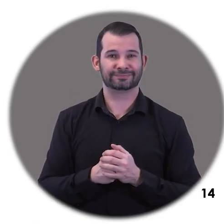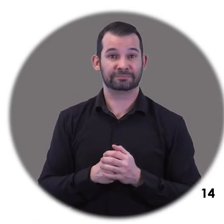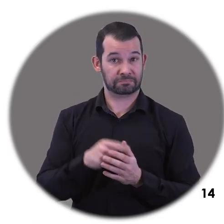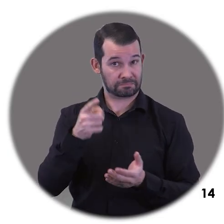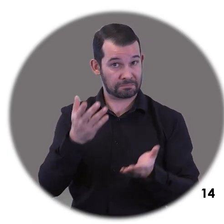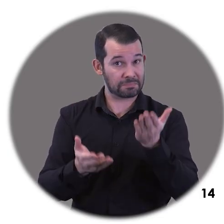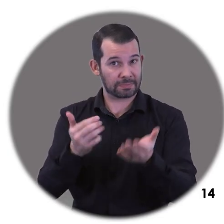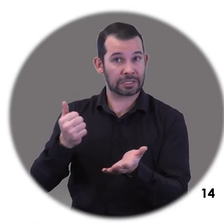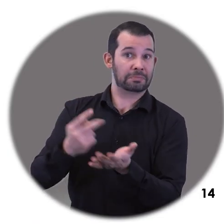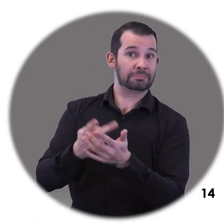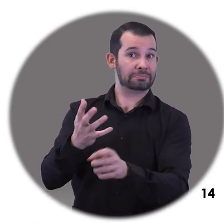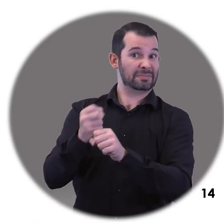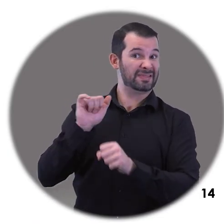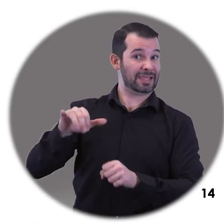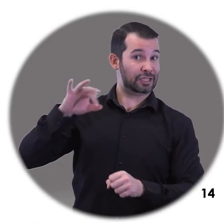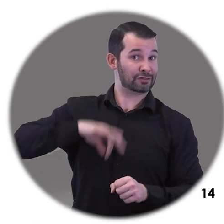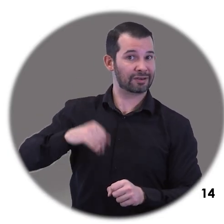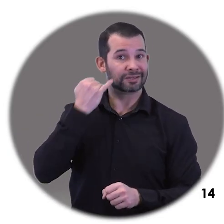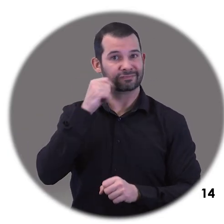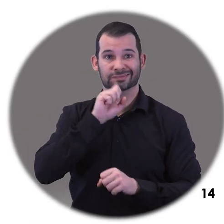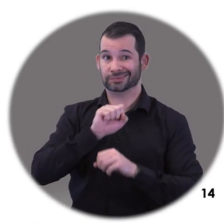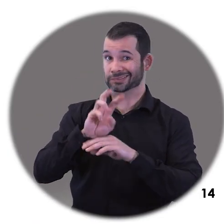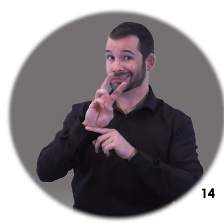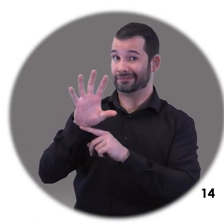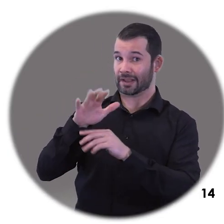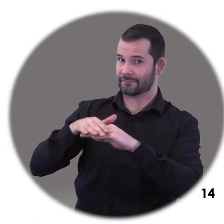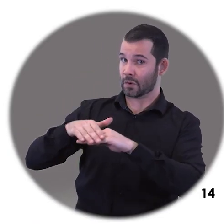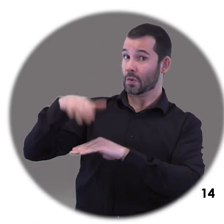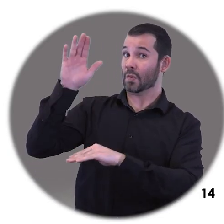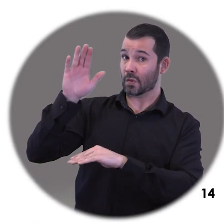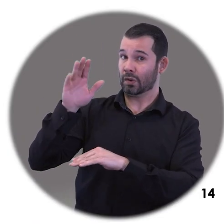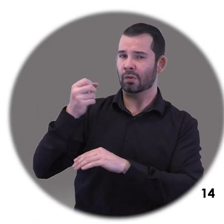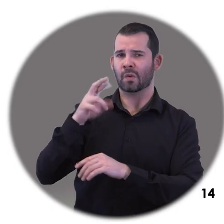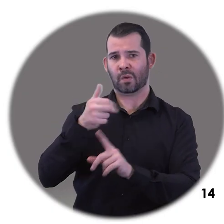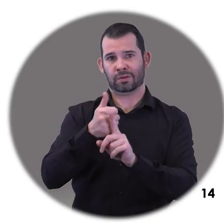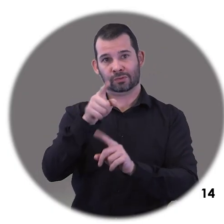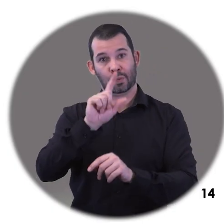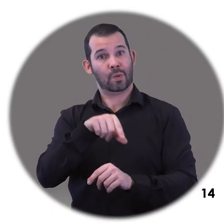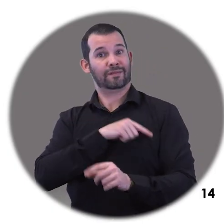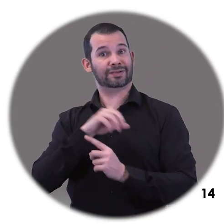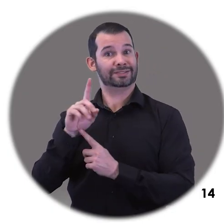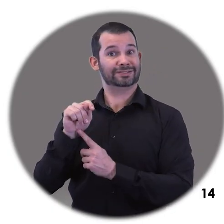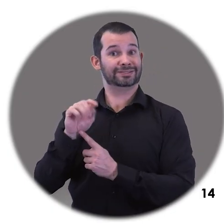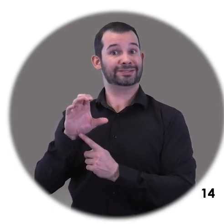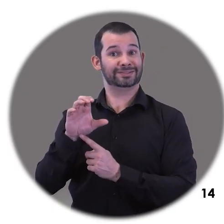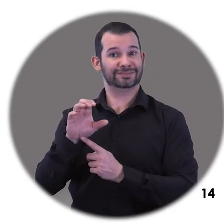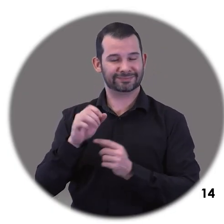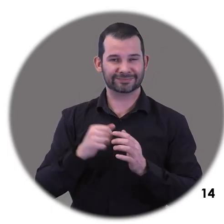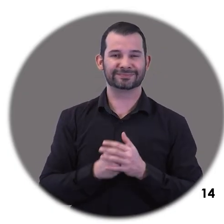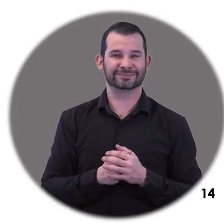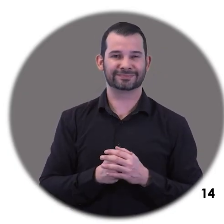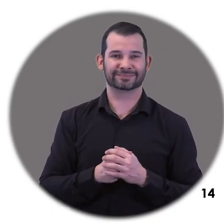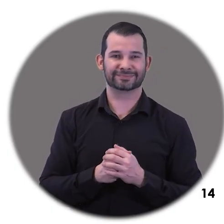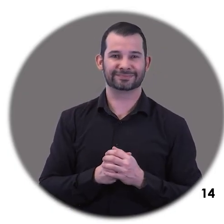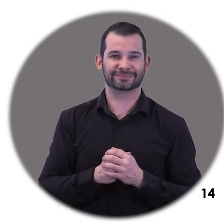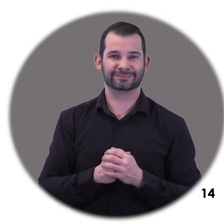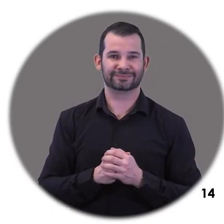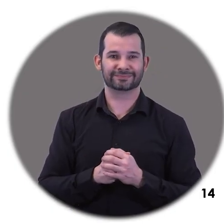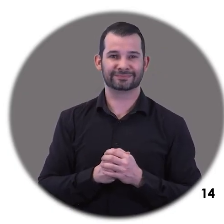You may be eligible for this credit if you’re 65 or older or if you qualify for the DTC.